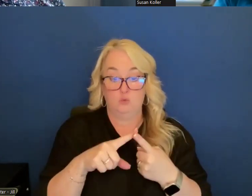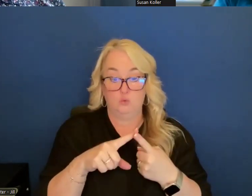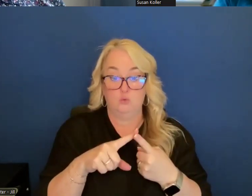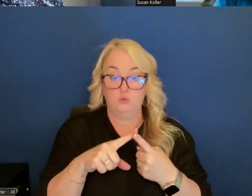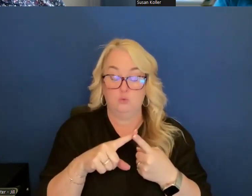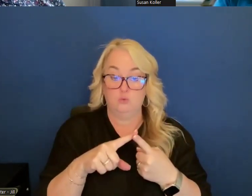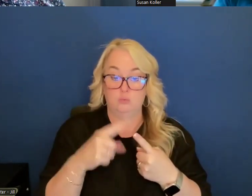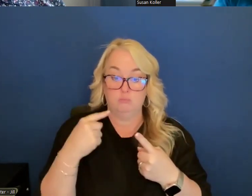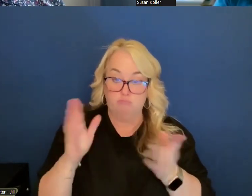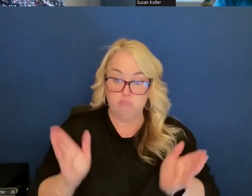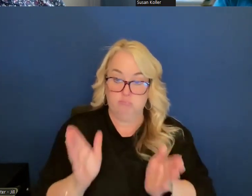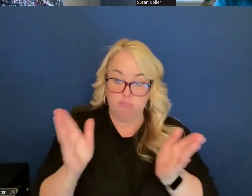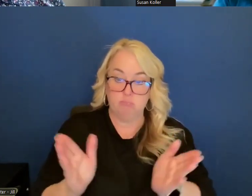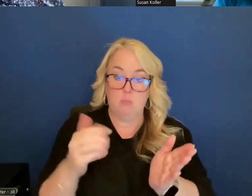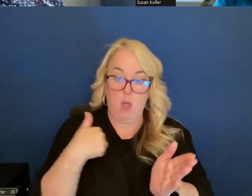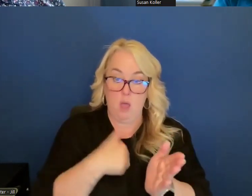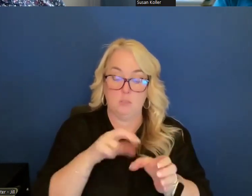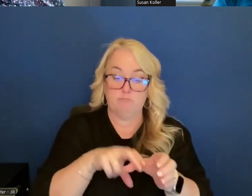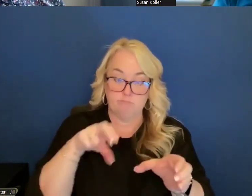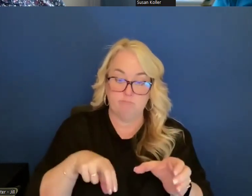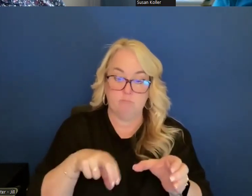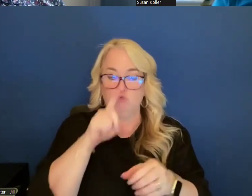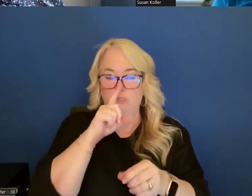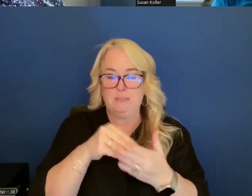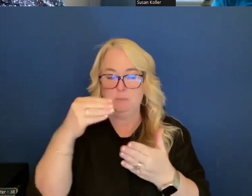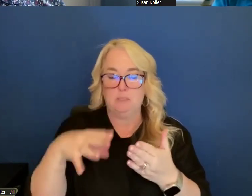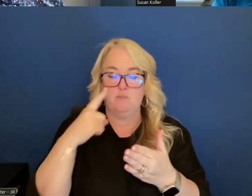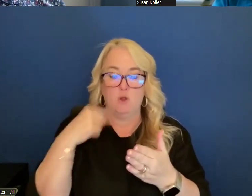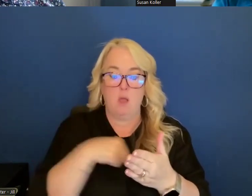expensive for us to be in nursing homes. So that is truly